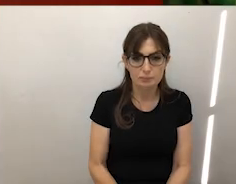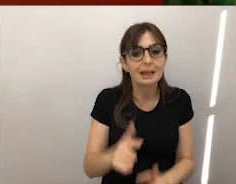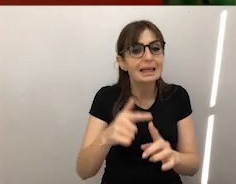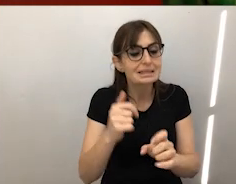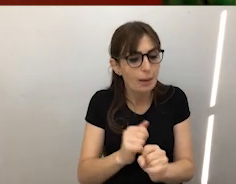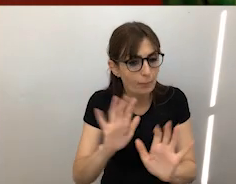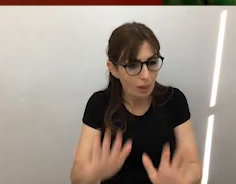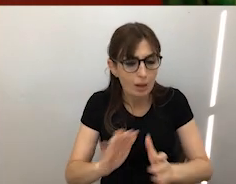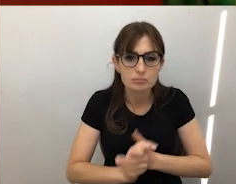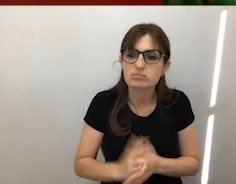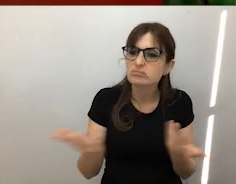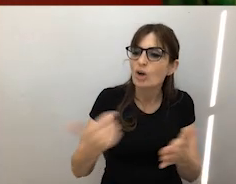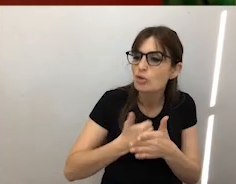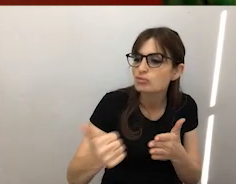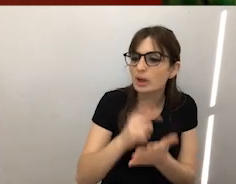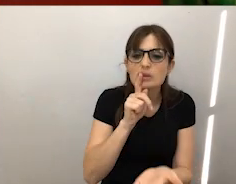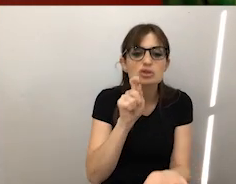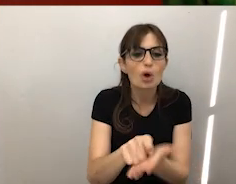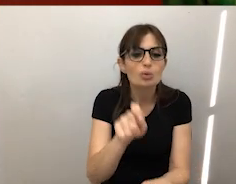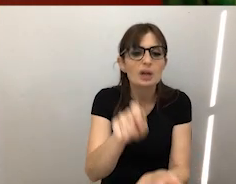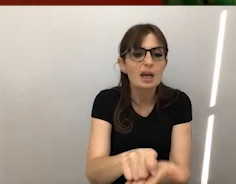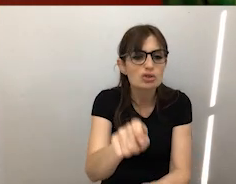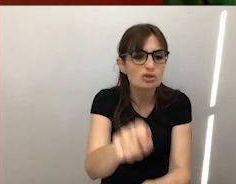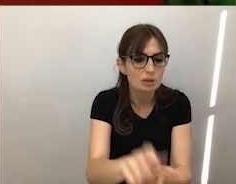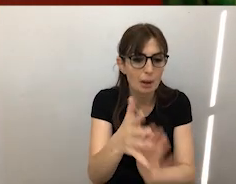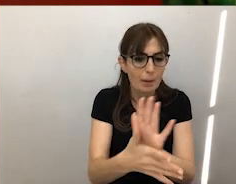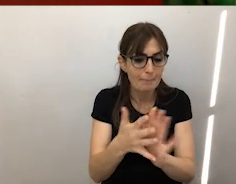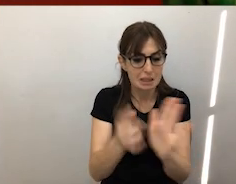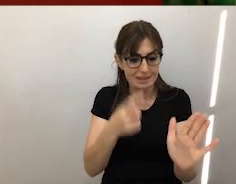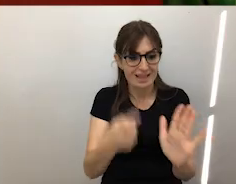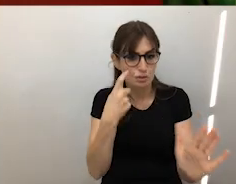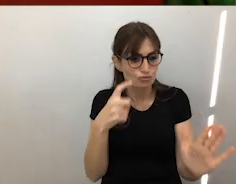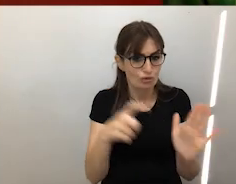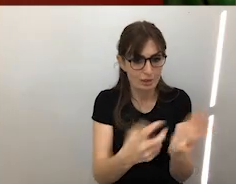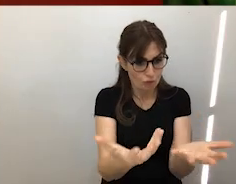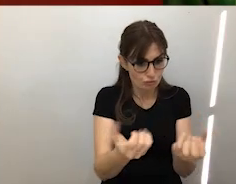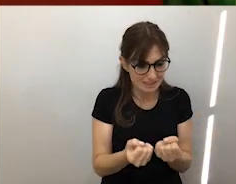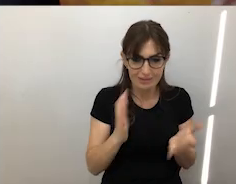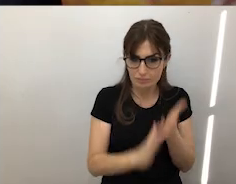An example of this type would be a regular donation. This income is recognised when received.